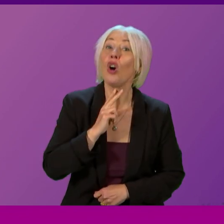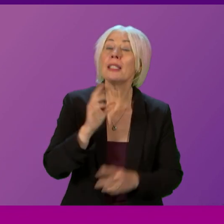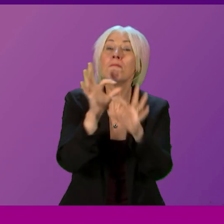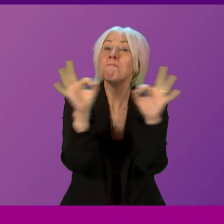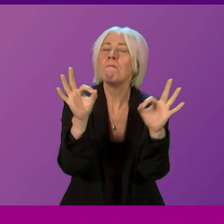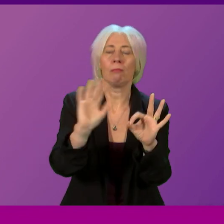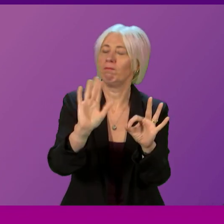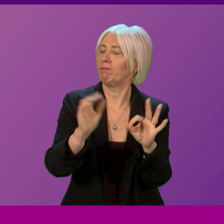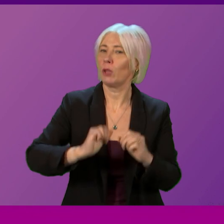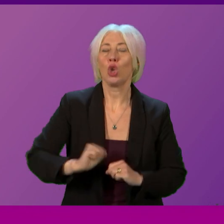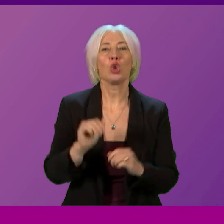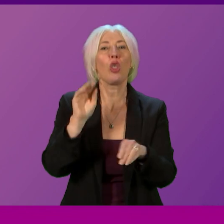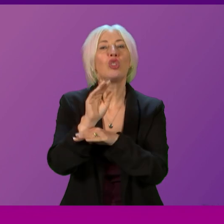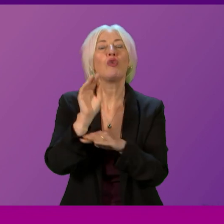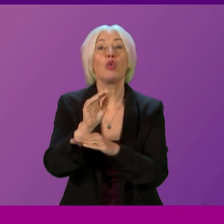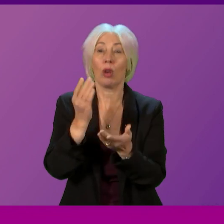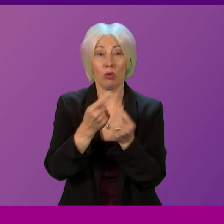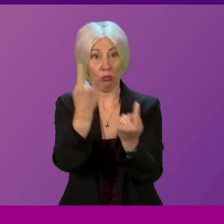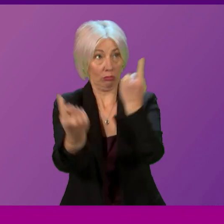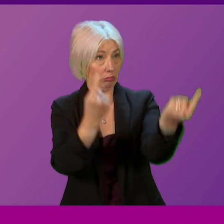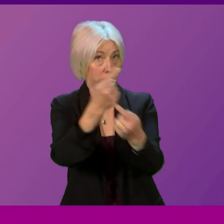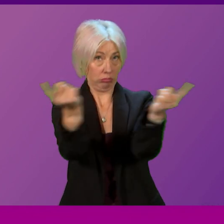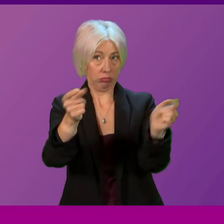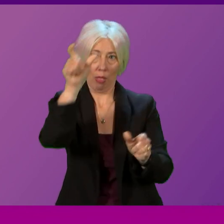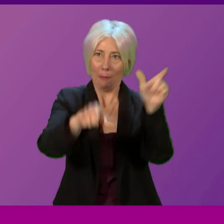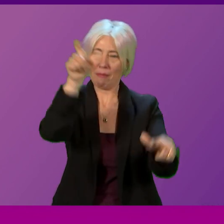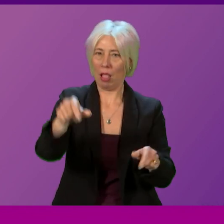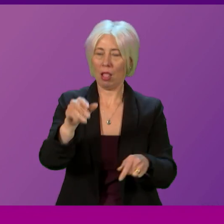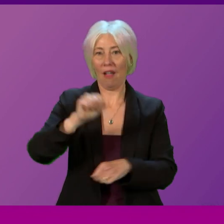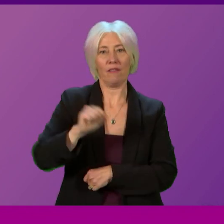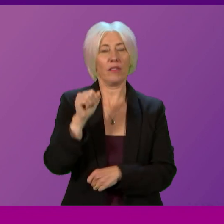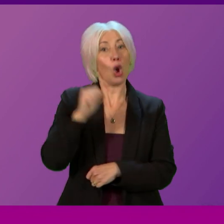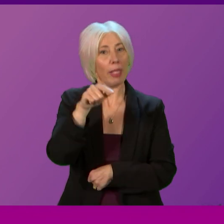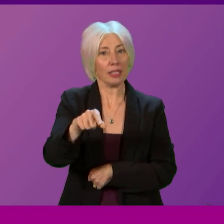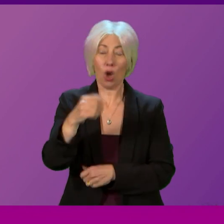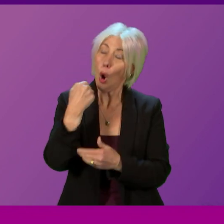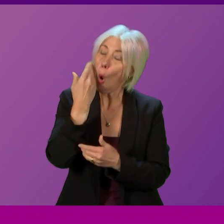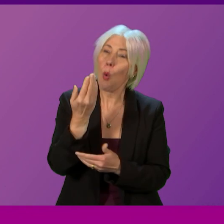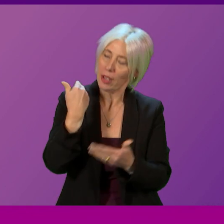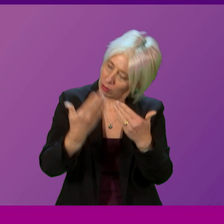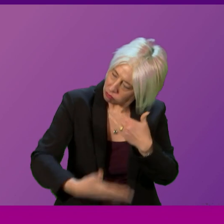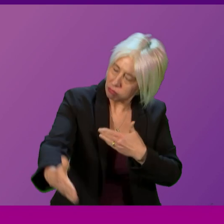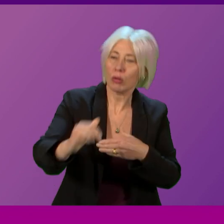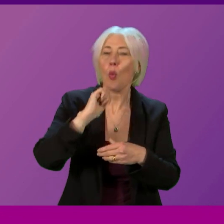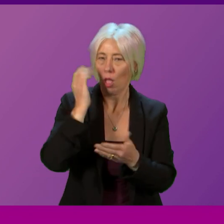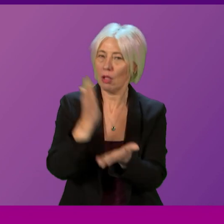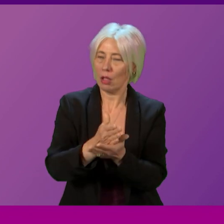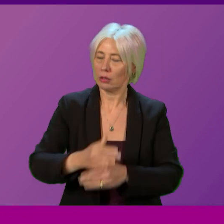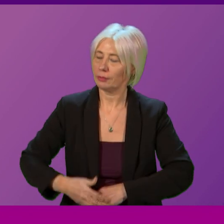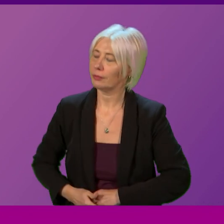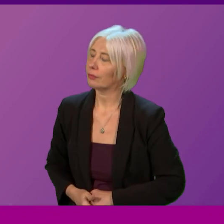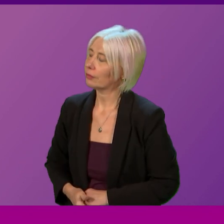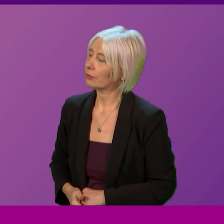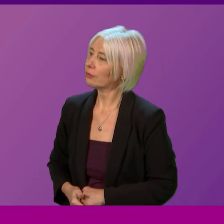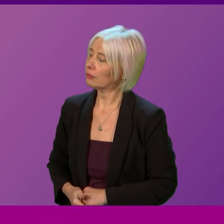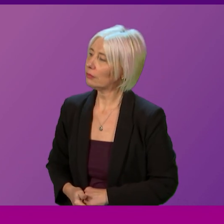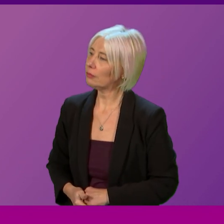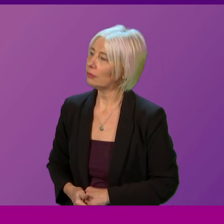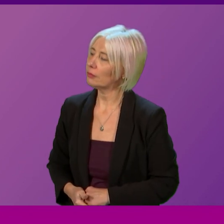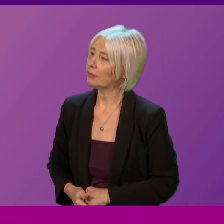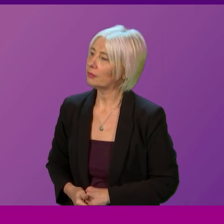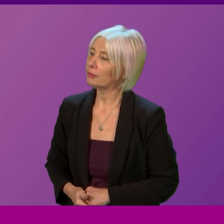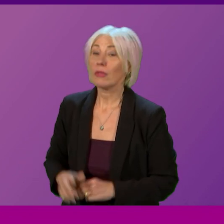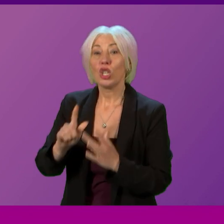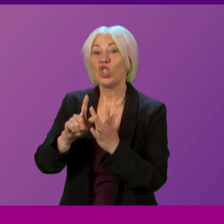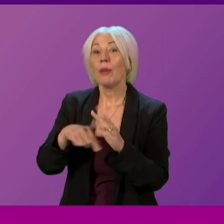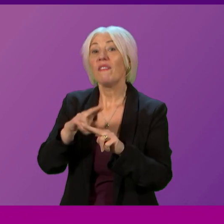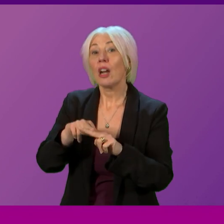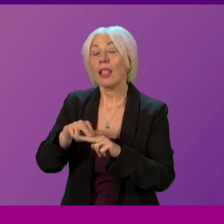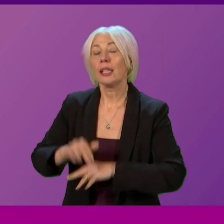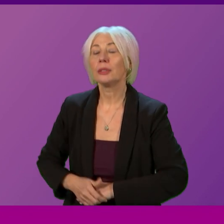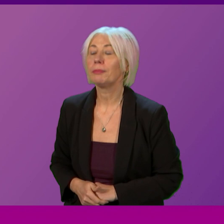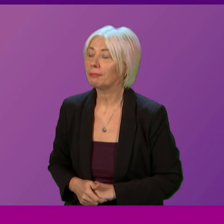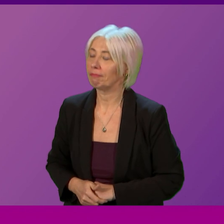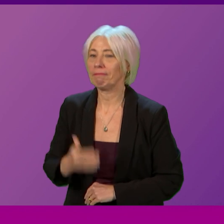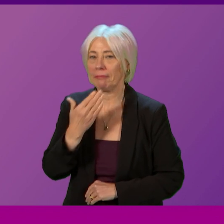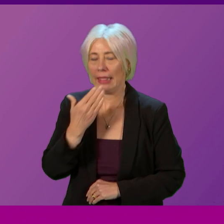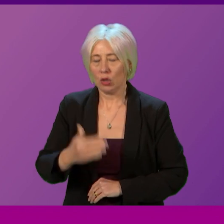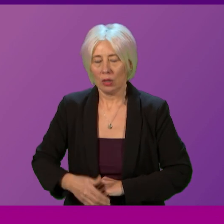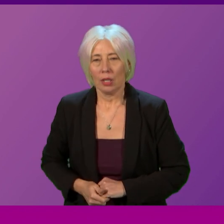Scotland’s future is up to the people of Scotland, and that will always be the case.